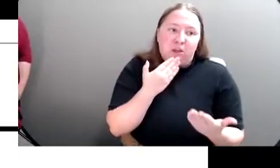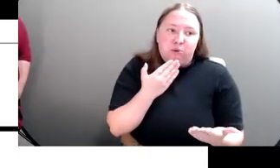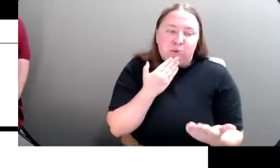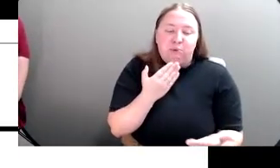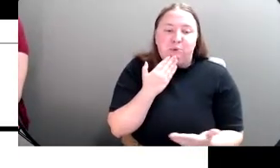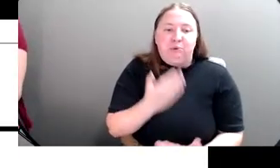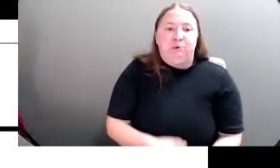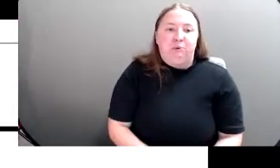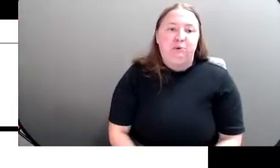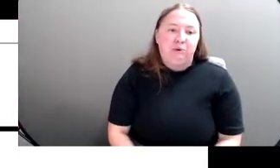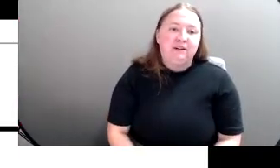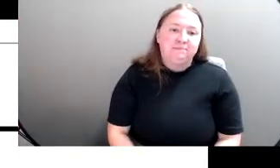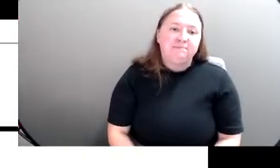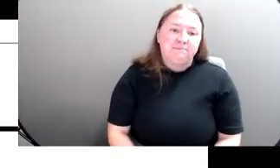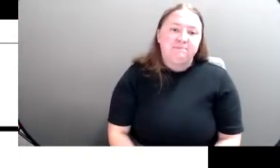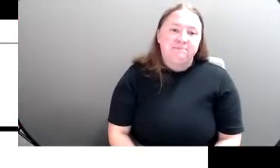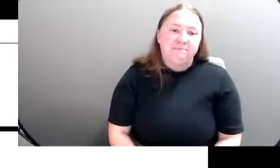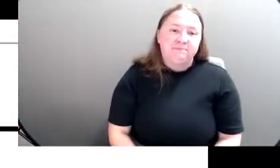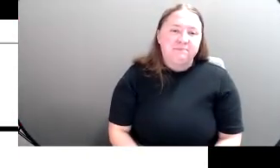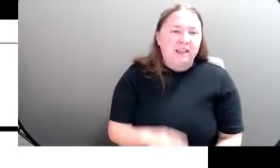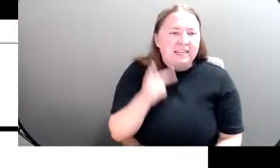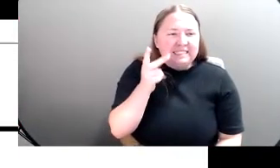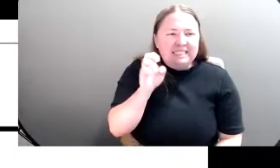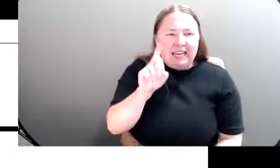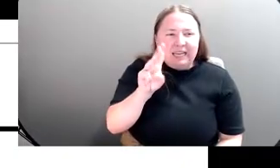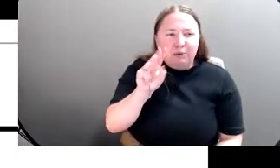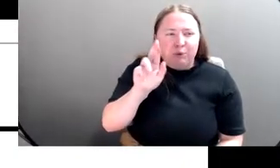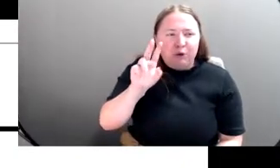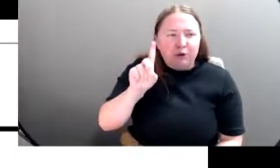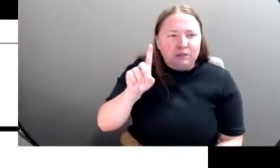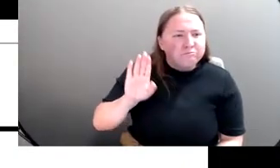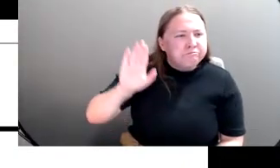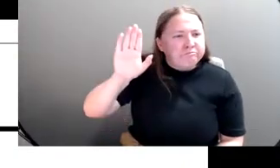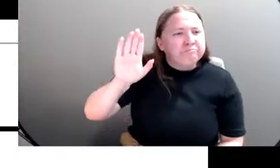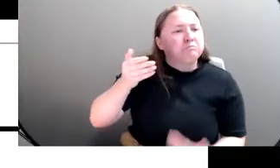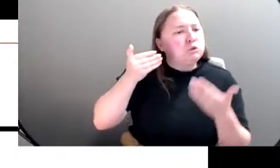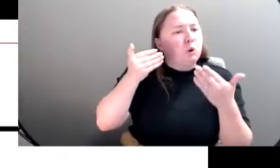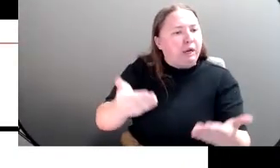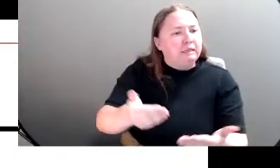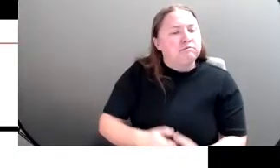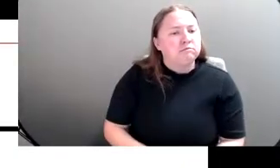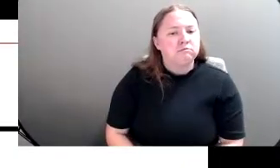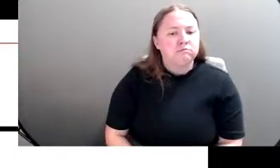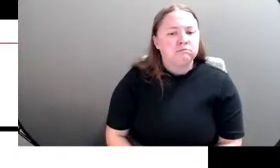I see, Edward, your hand is up. Go ahead and.